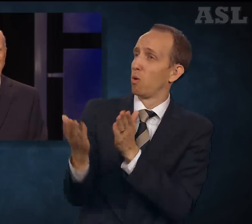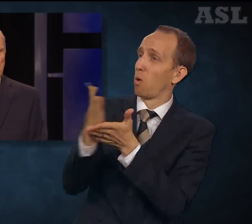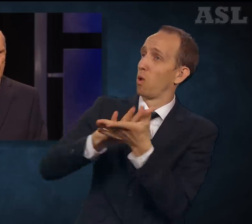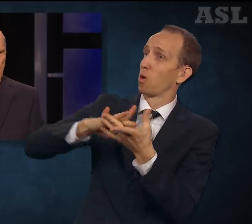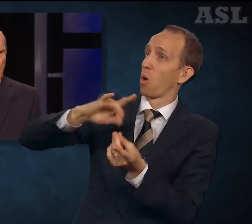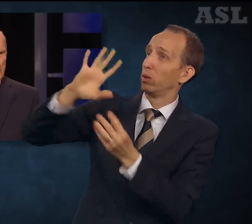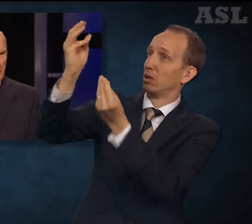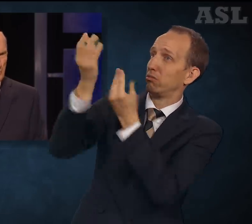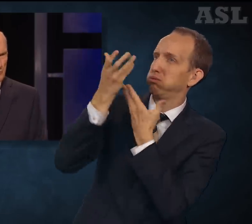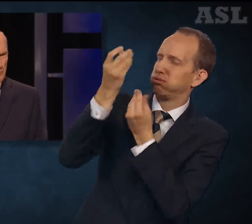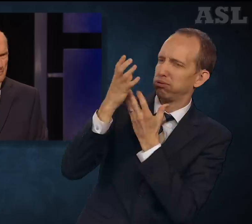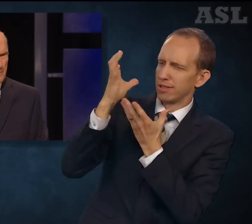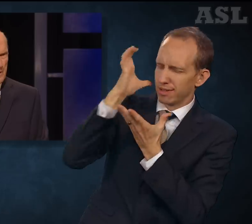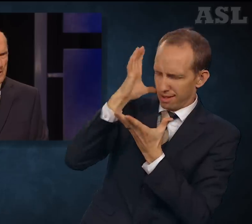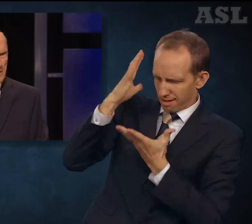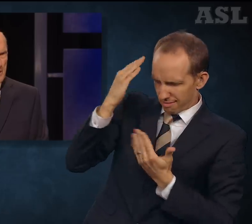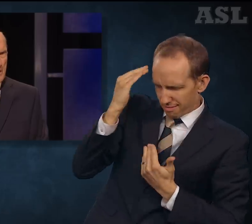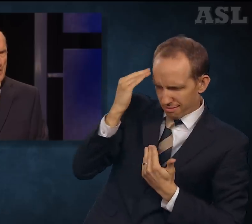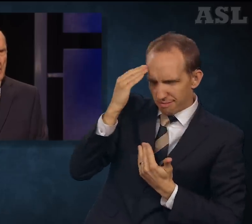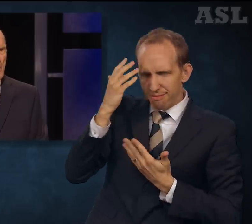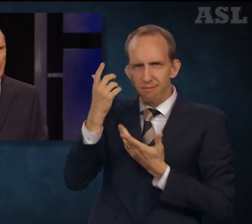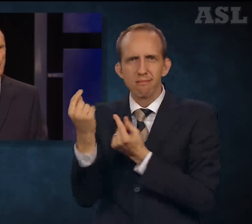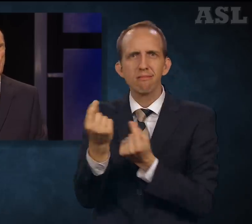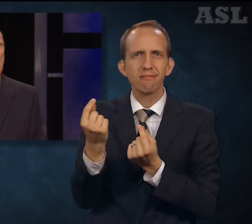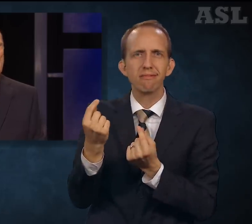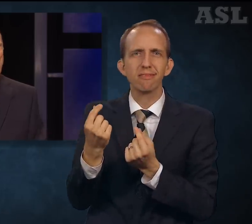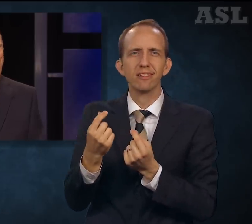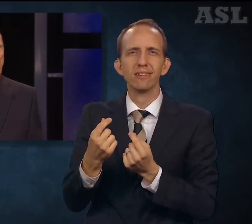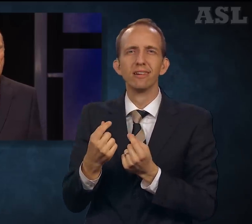SINCERELY AND PERSISTENTLY DO THE SPIRITUAL WORK NEEDED TO